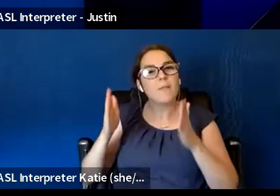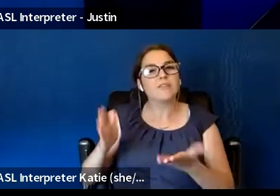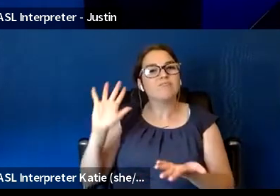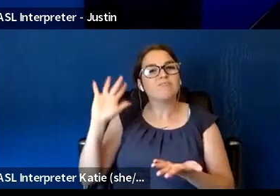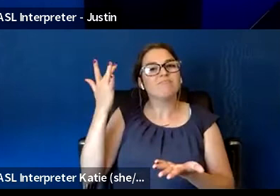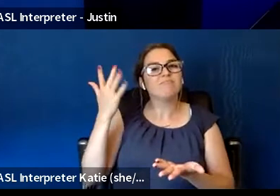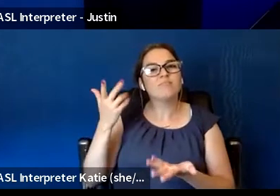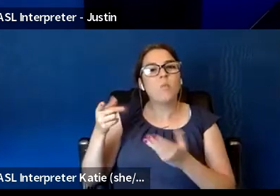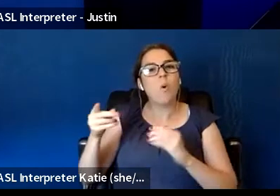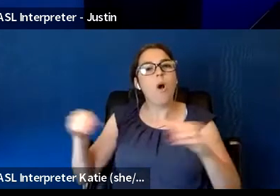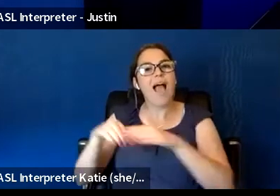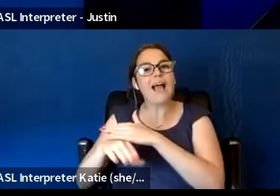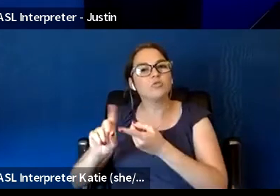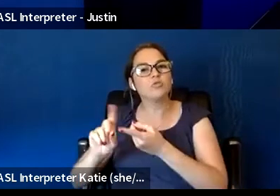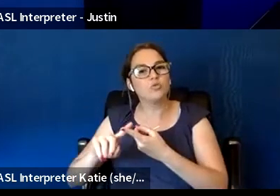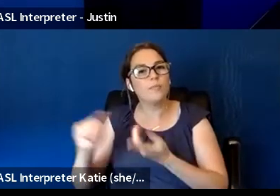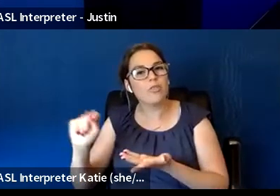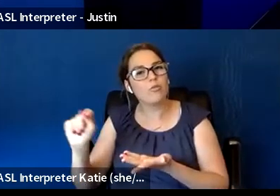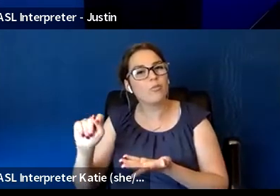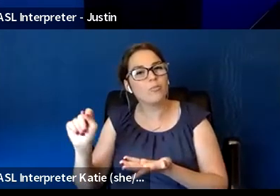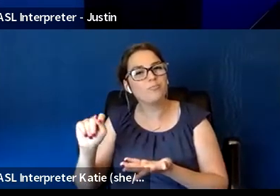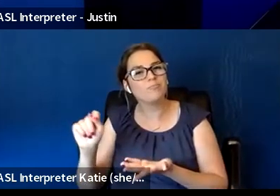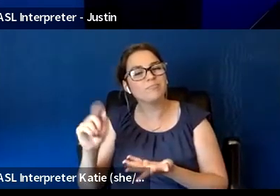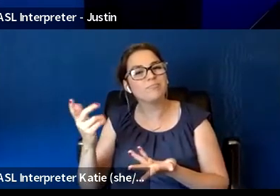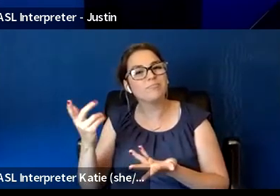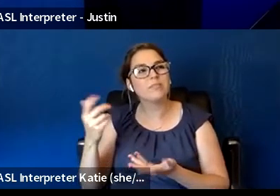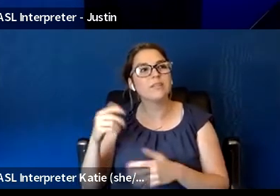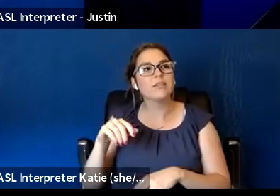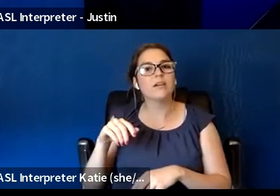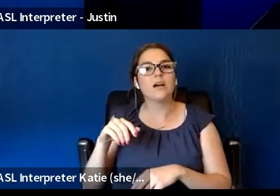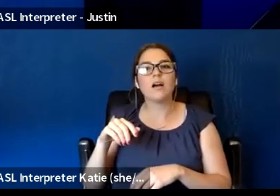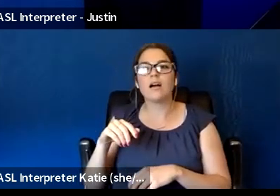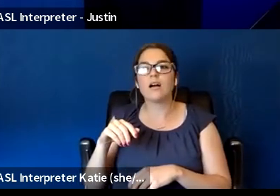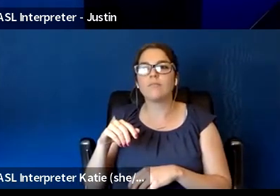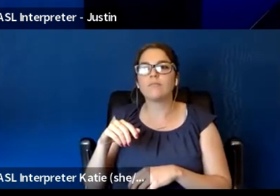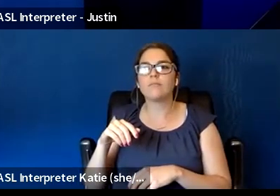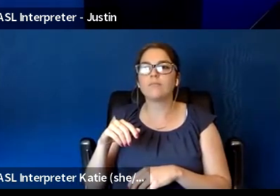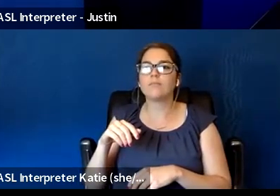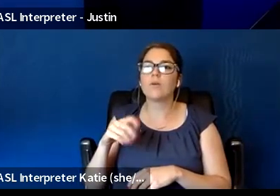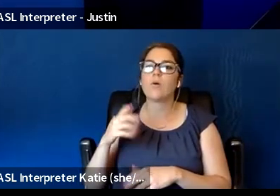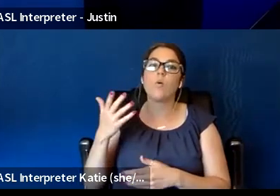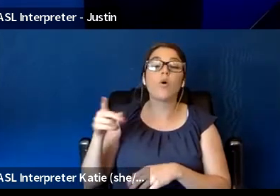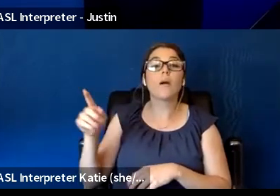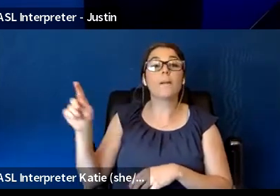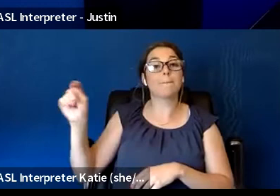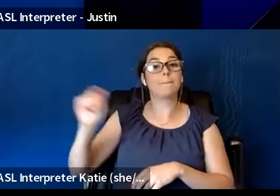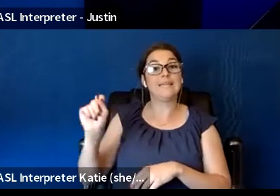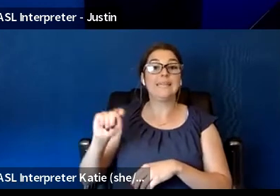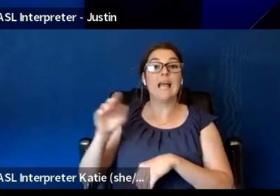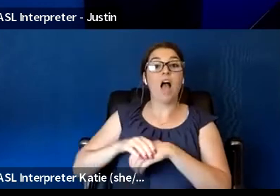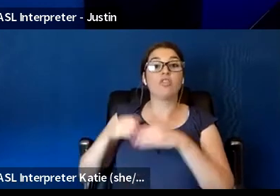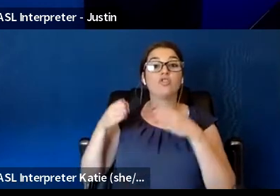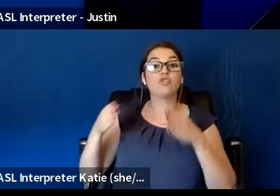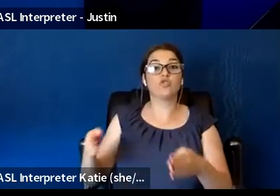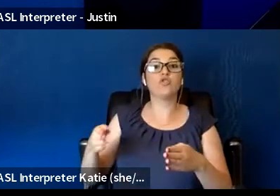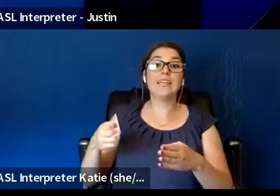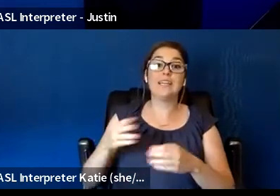and could therefore get a sex offender charge for urinating in public. So thinking about things like that,